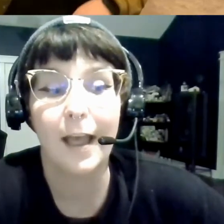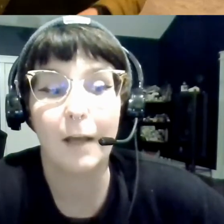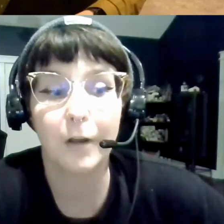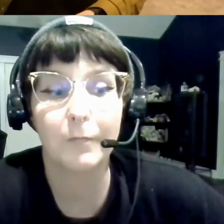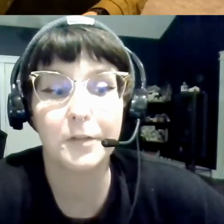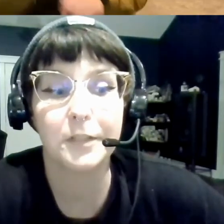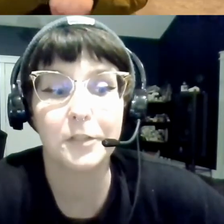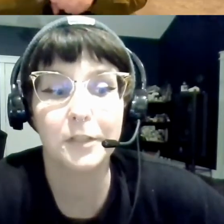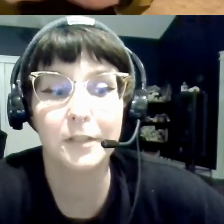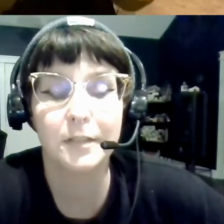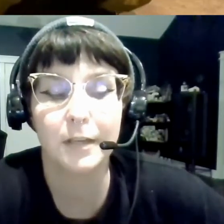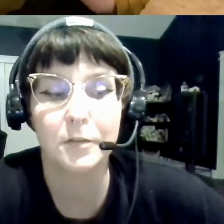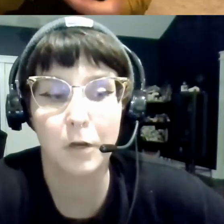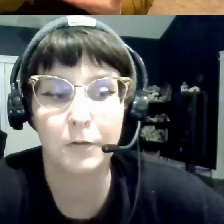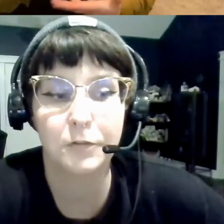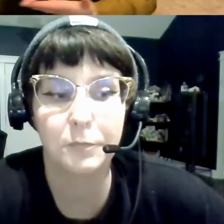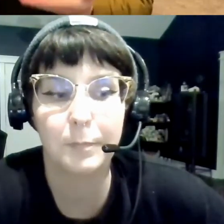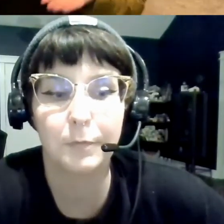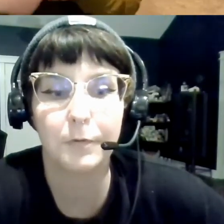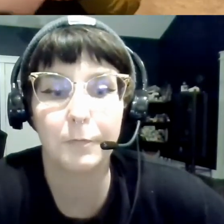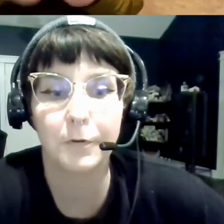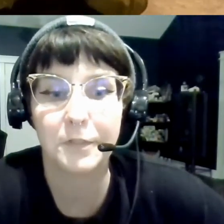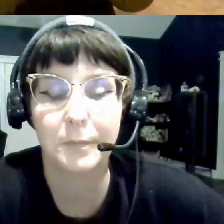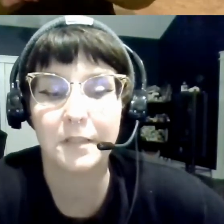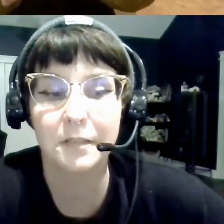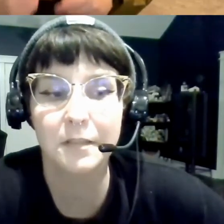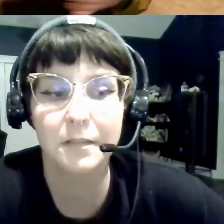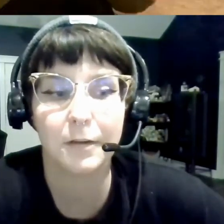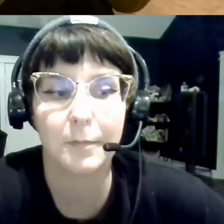have conversations and talk to people in rural spaces